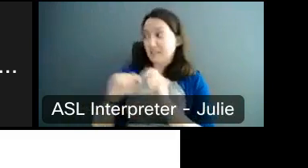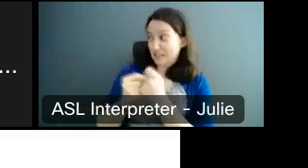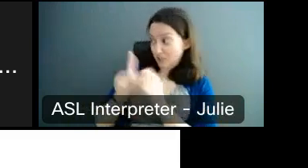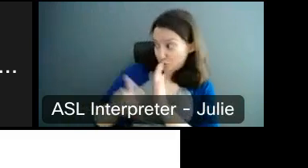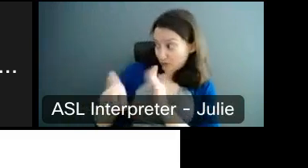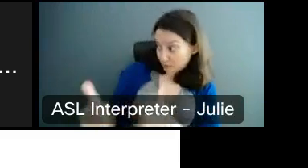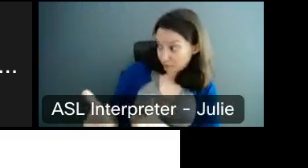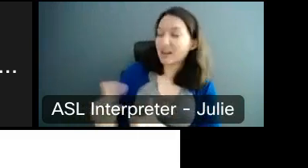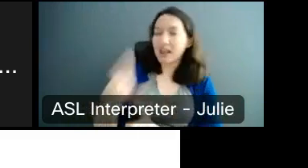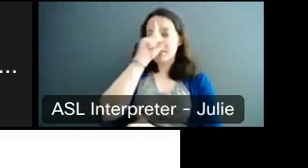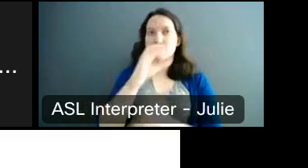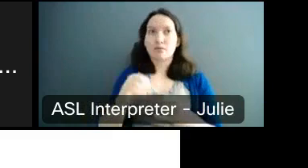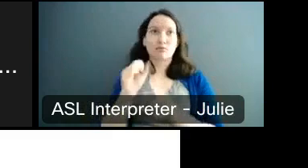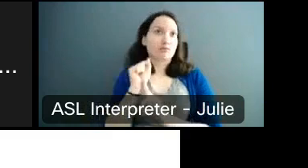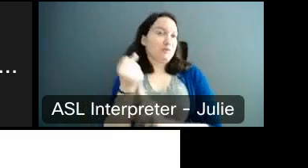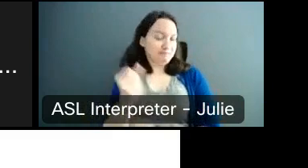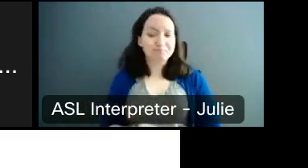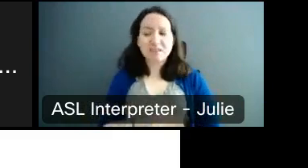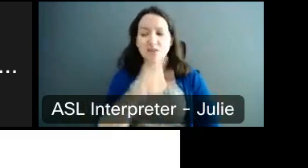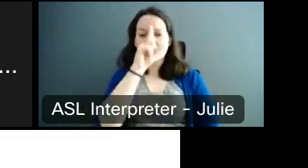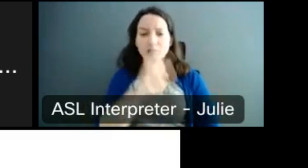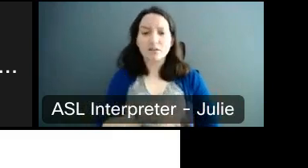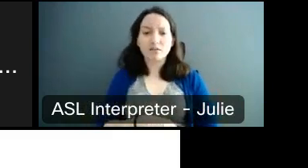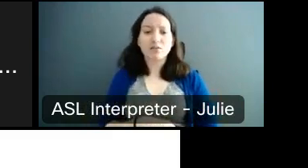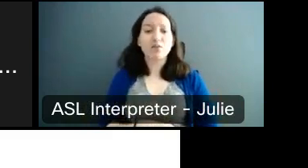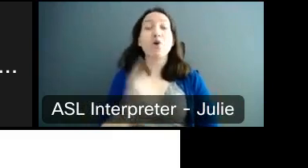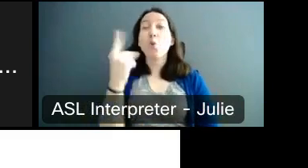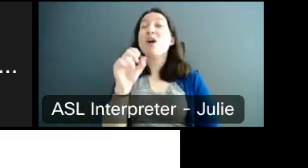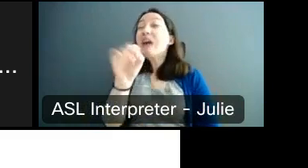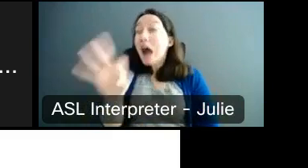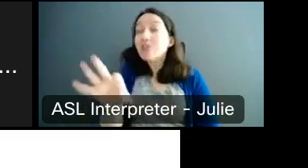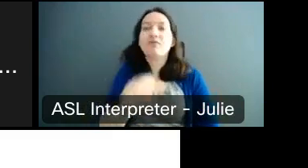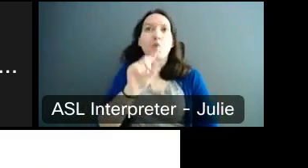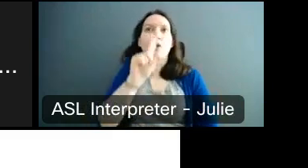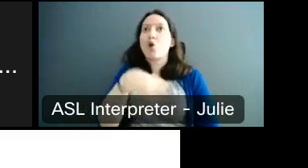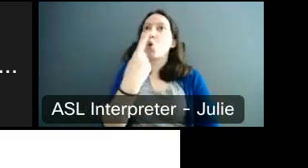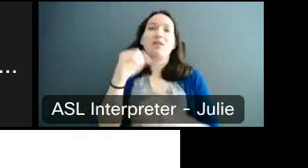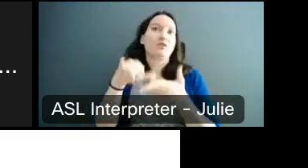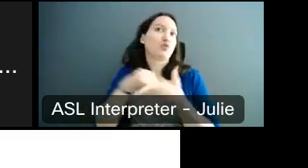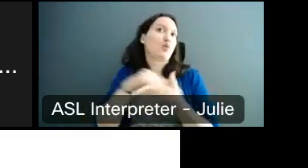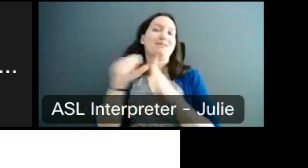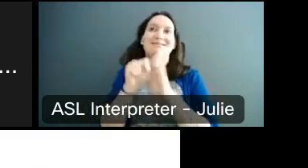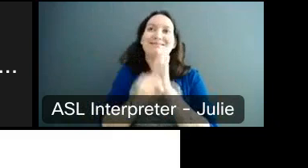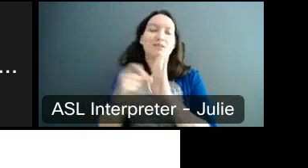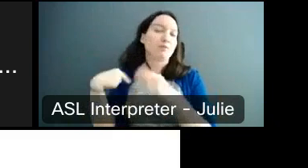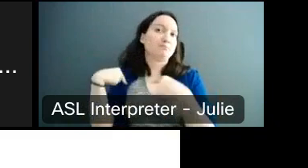That's where we are and I believe we're, we're 1 of if not the only in New York state that has, uh, that has done this throughout. So.